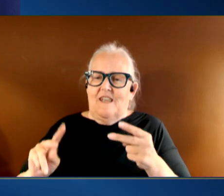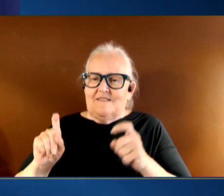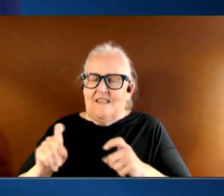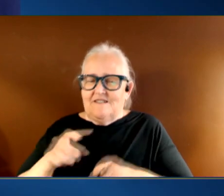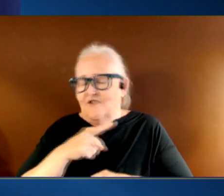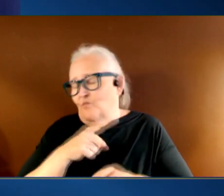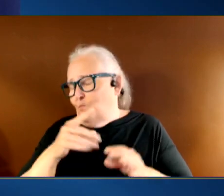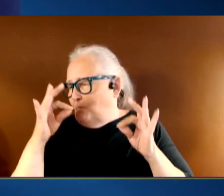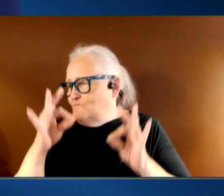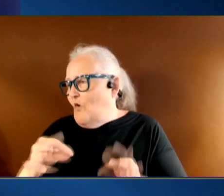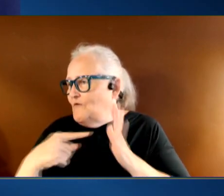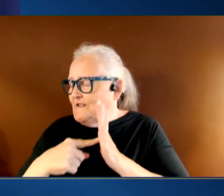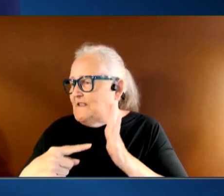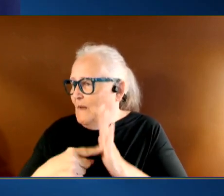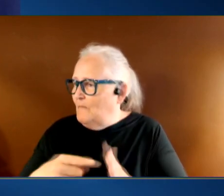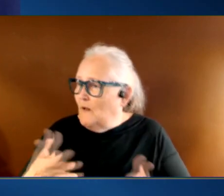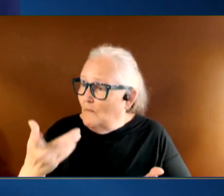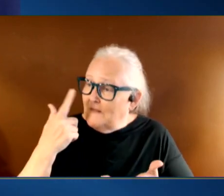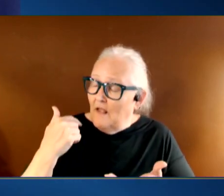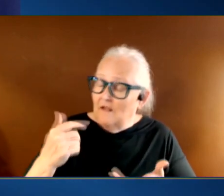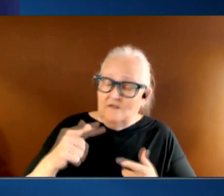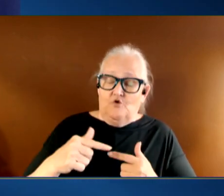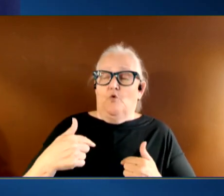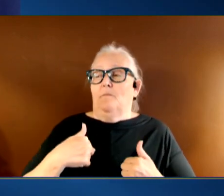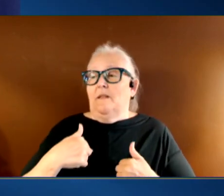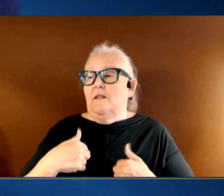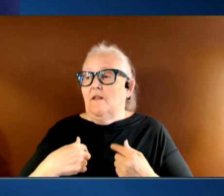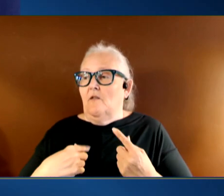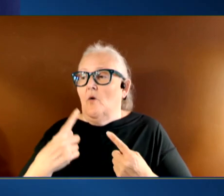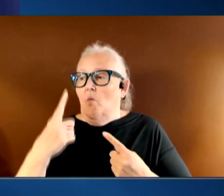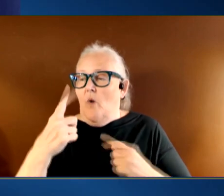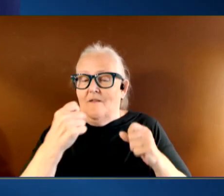that that was illustrated to me was that a parent of a warrior said, "You know, be careful about how